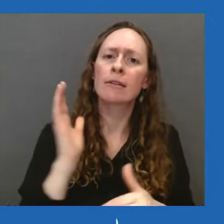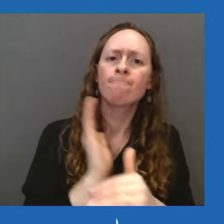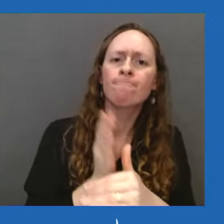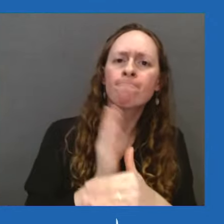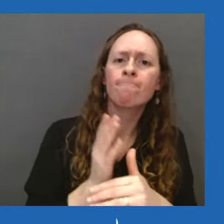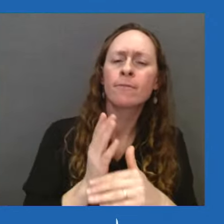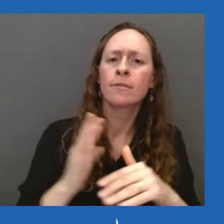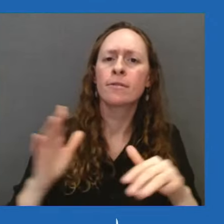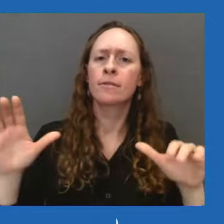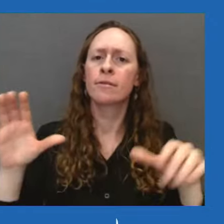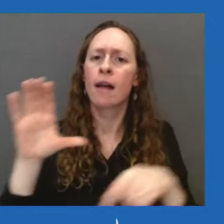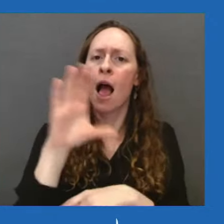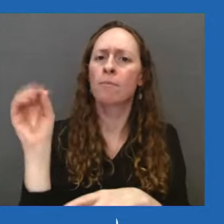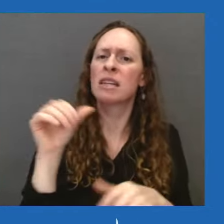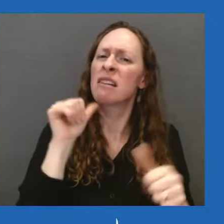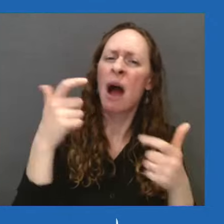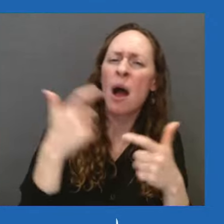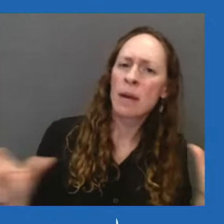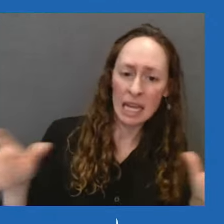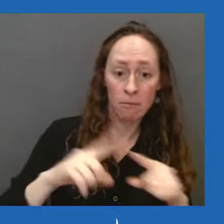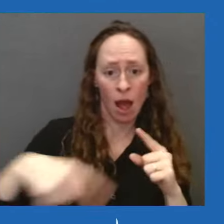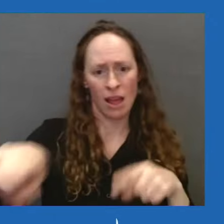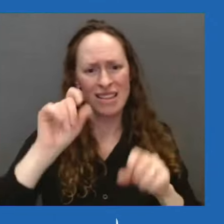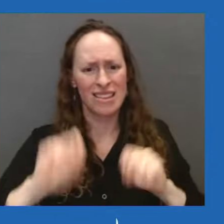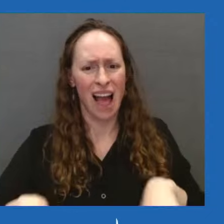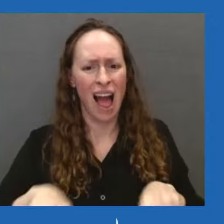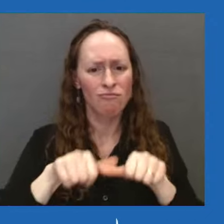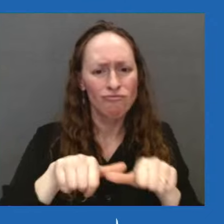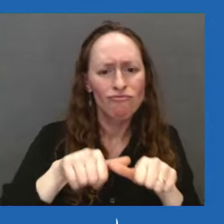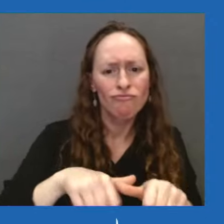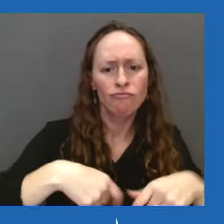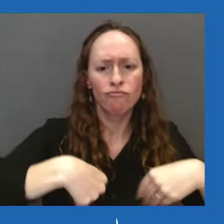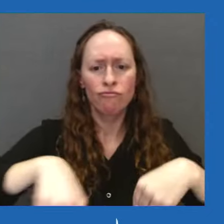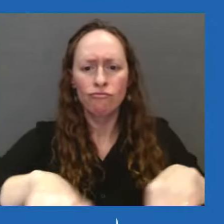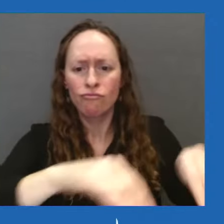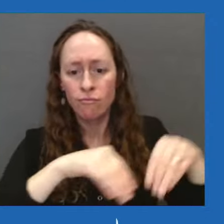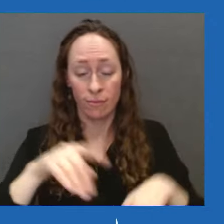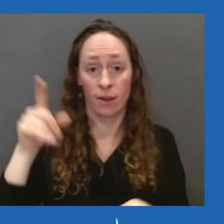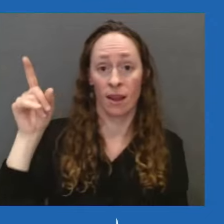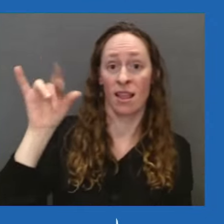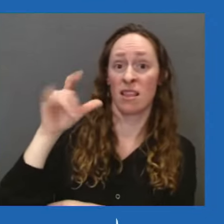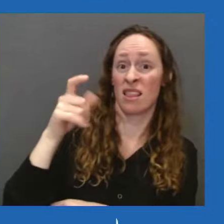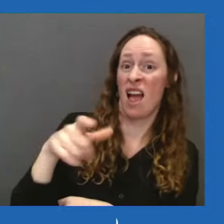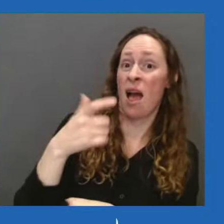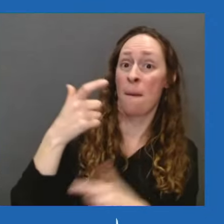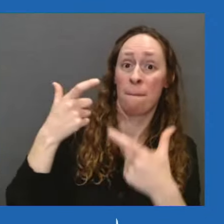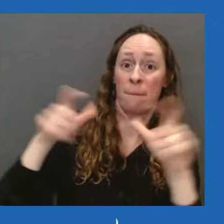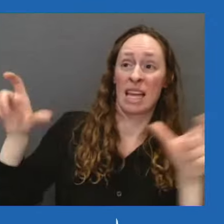Having facilities close by means farmers and ranchers have a better shot at getting a fair price for their product.